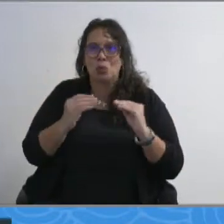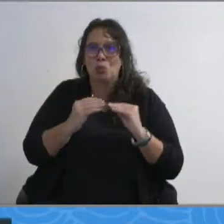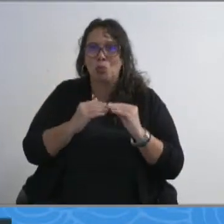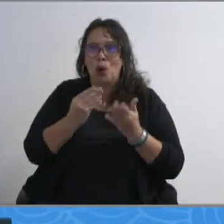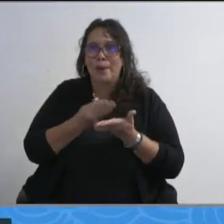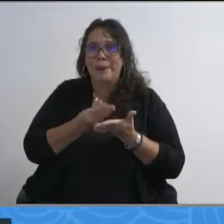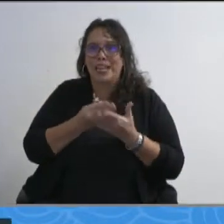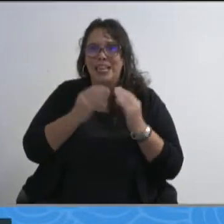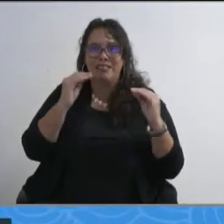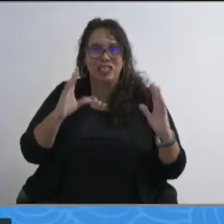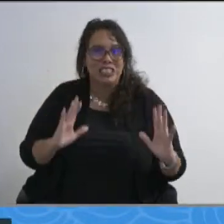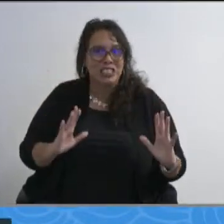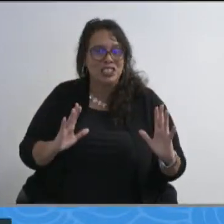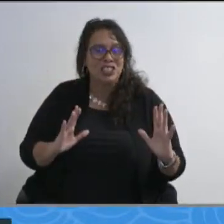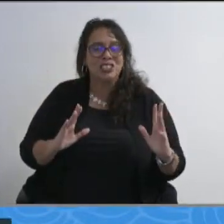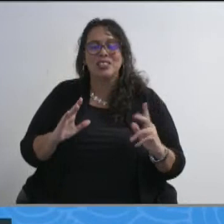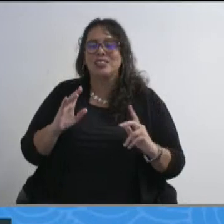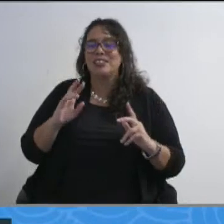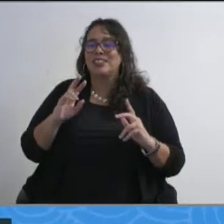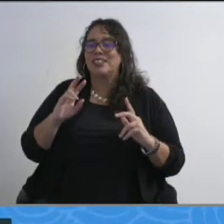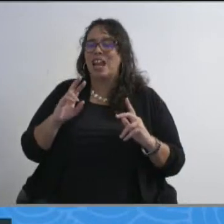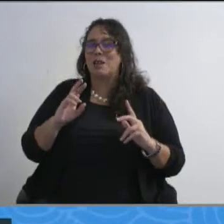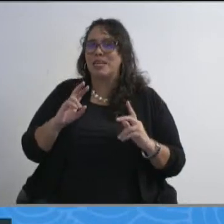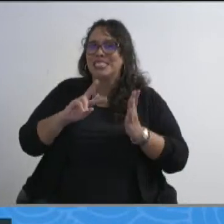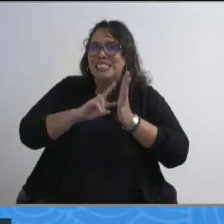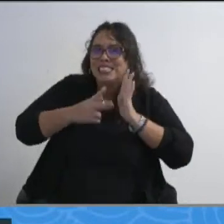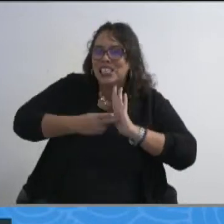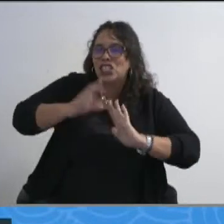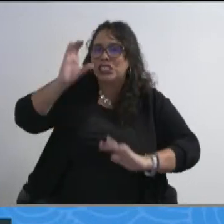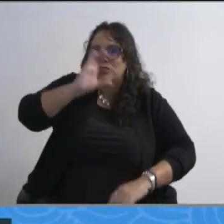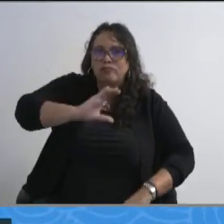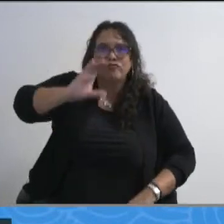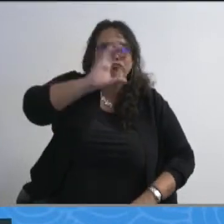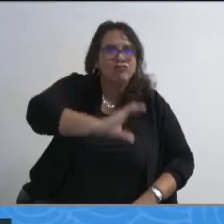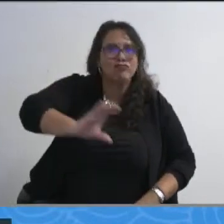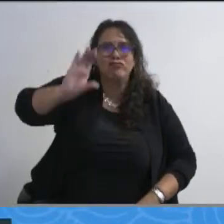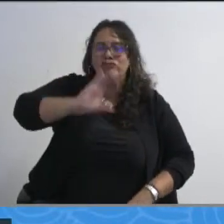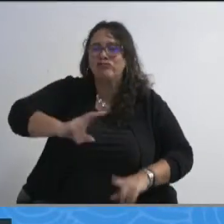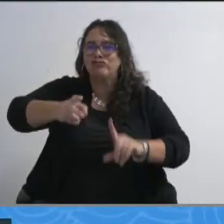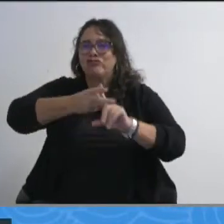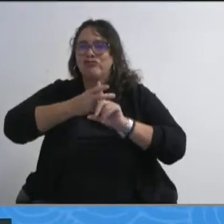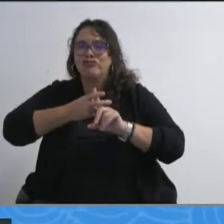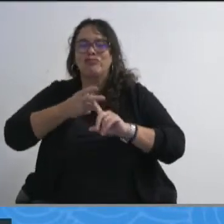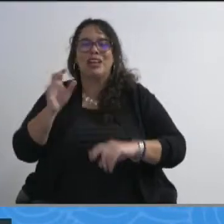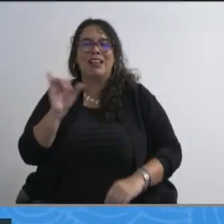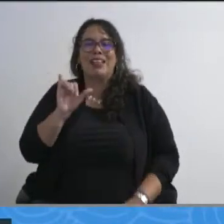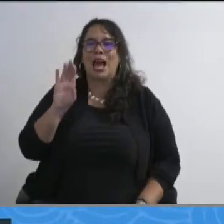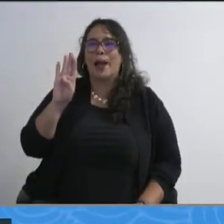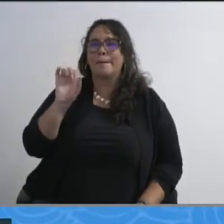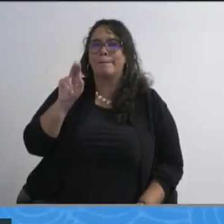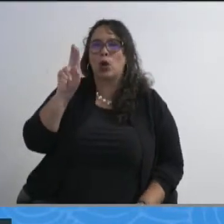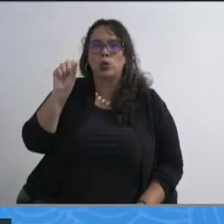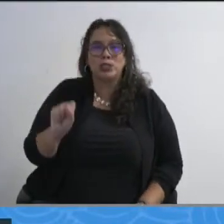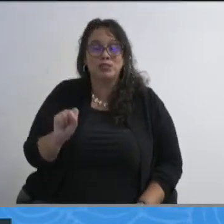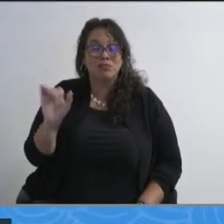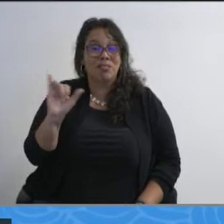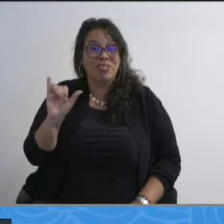That means seeking, intentionally seeking out these teachers. That means bonuses like you would give in corporate America.